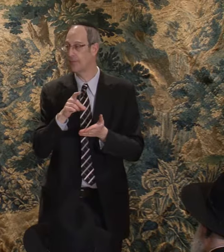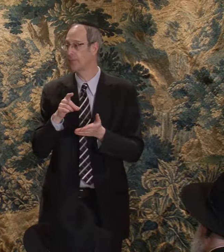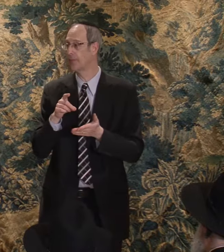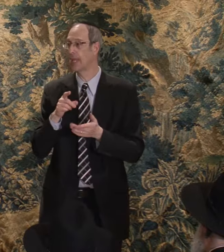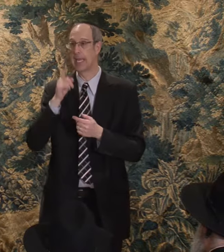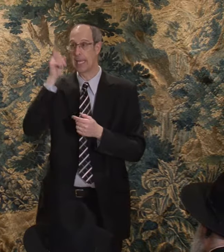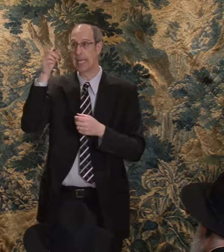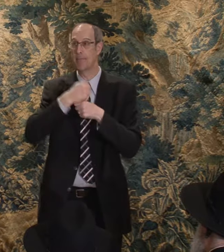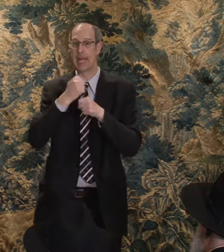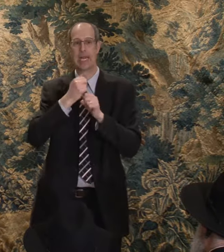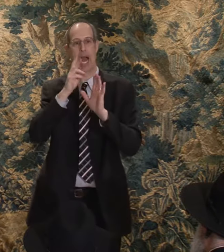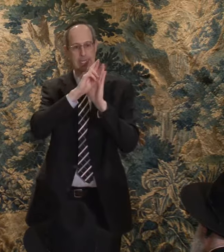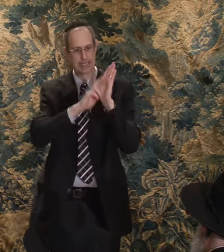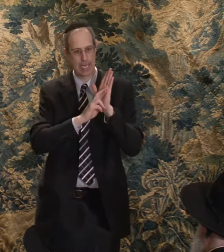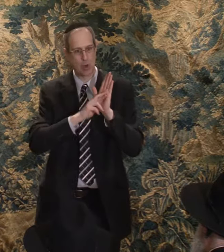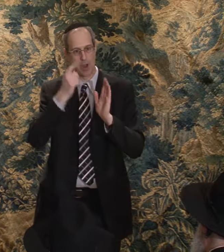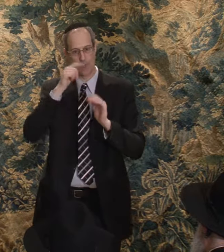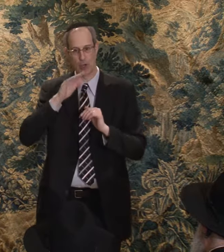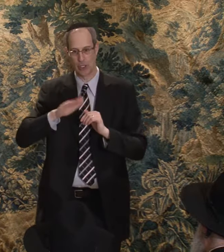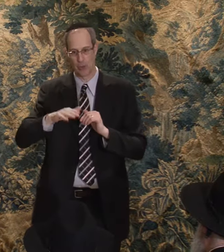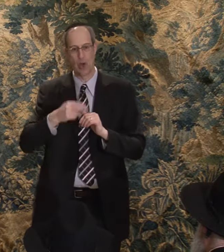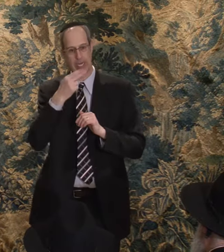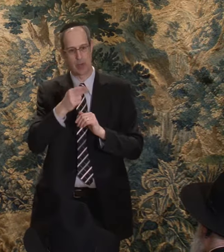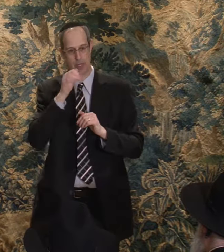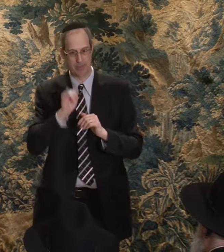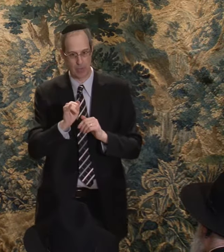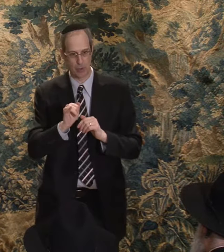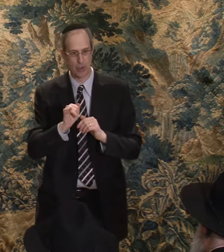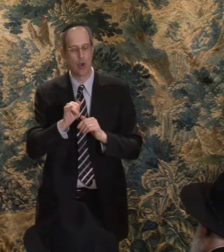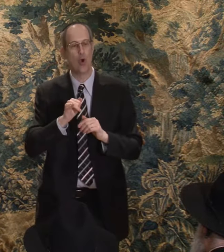Xavier that these children are hearing-impaired Omar Khayyam but as